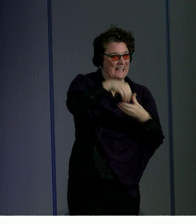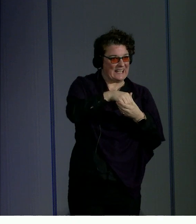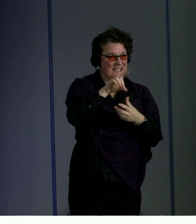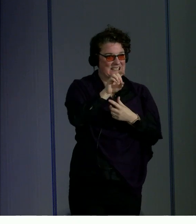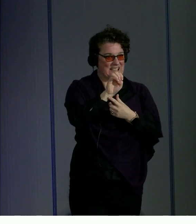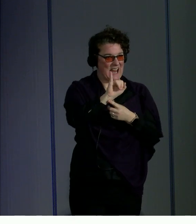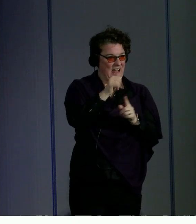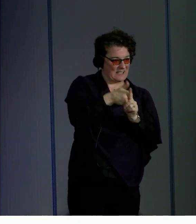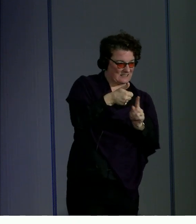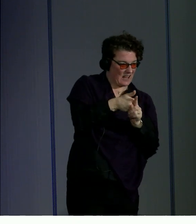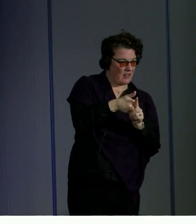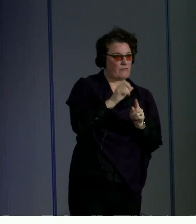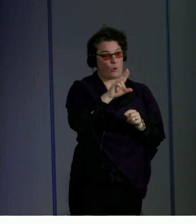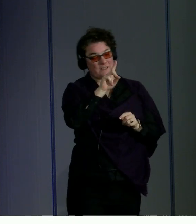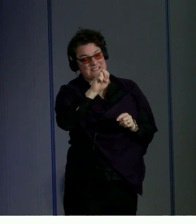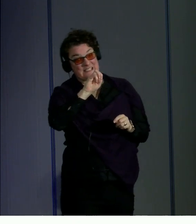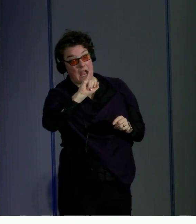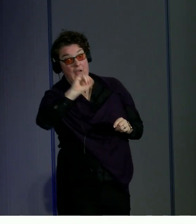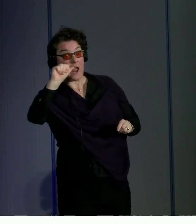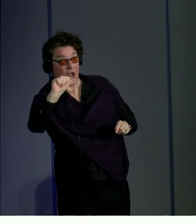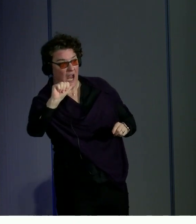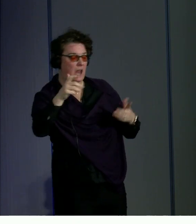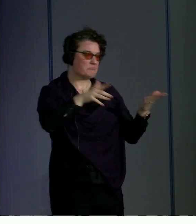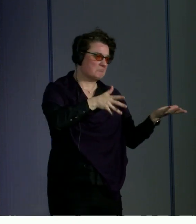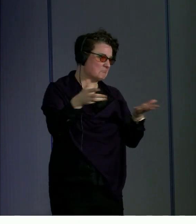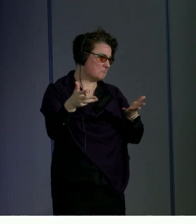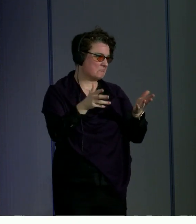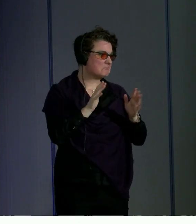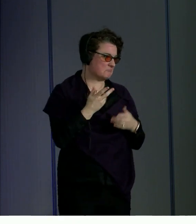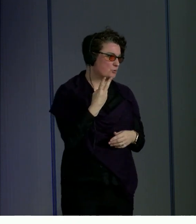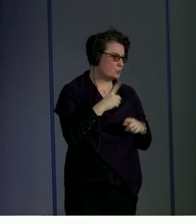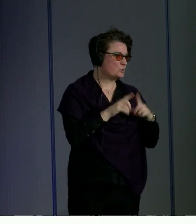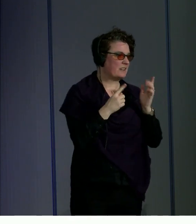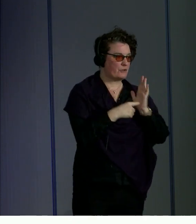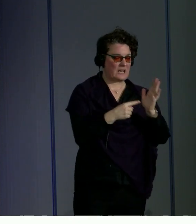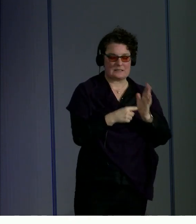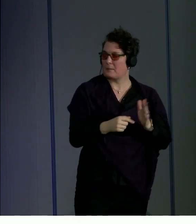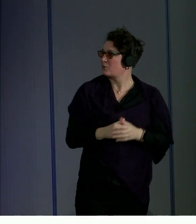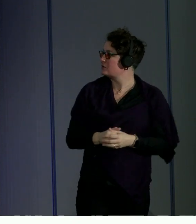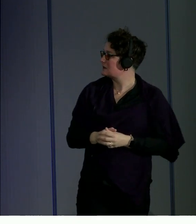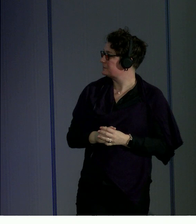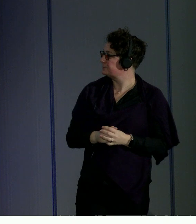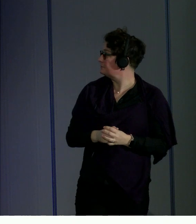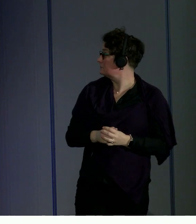Thus, we have two examples here that demonstrate this flex. The Government